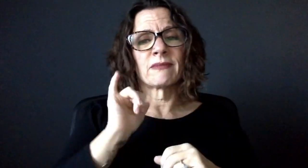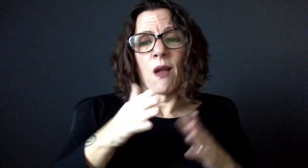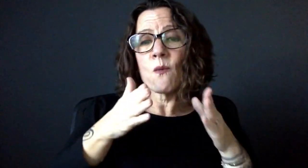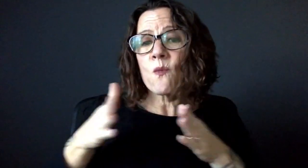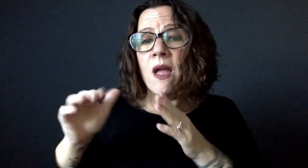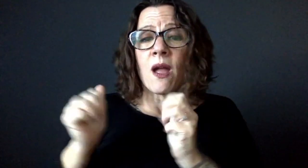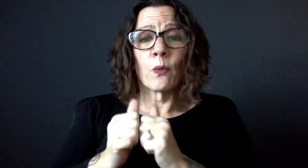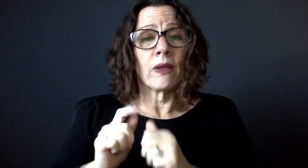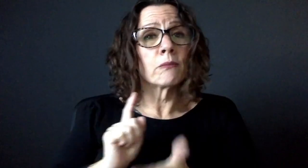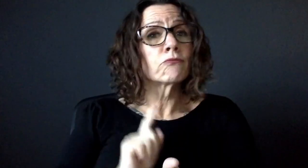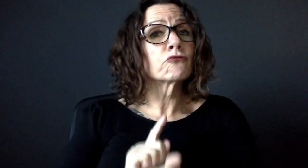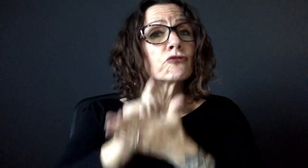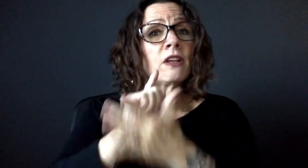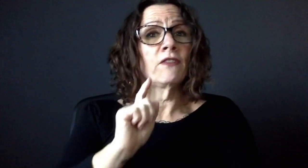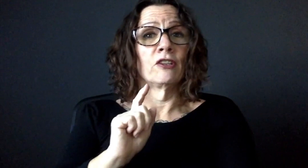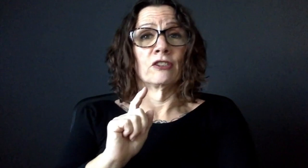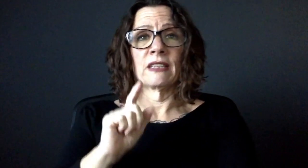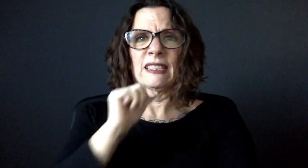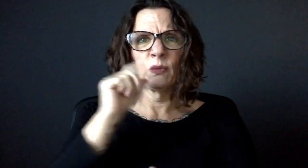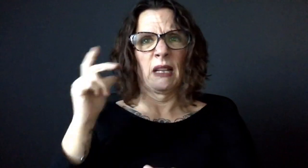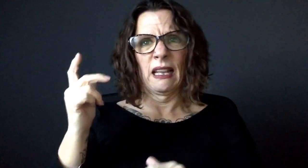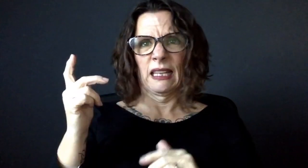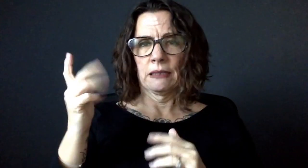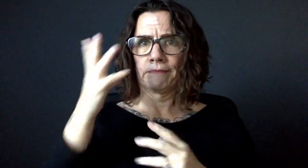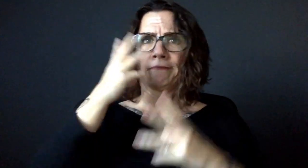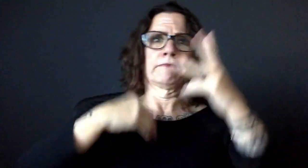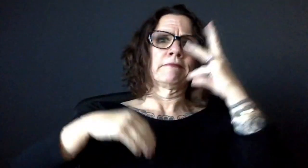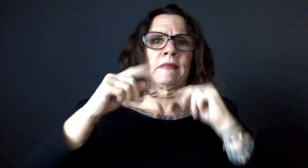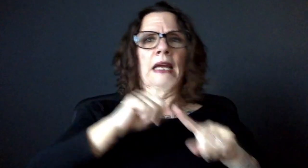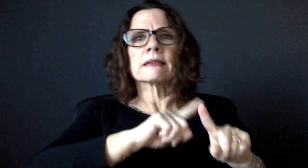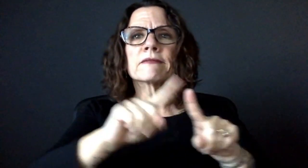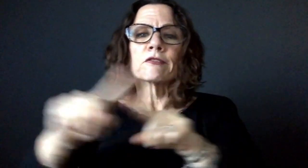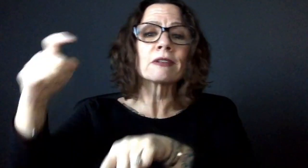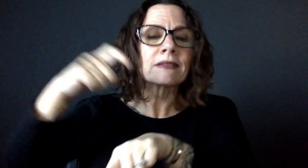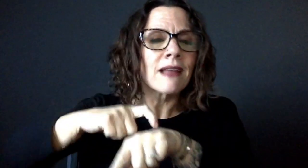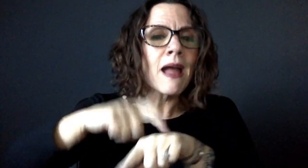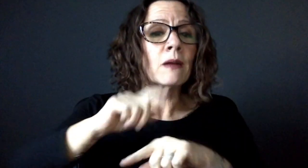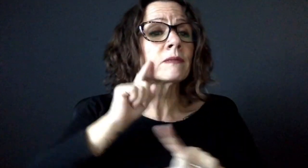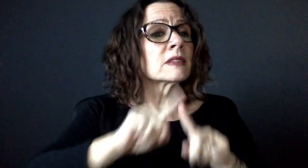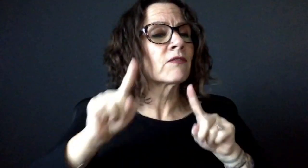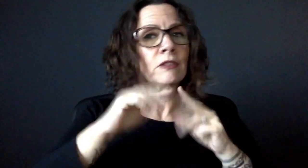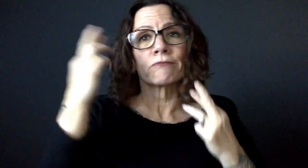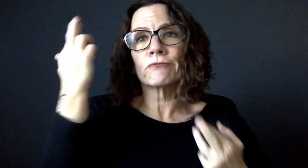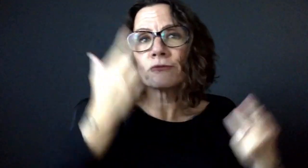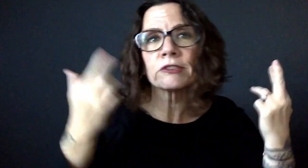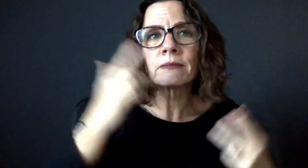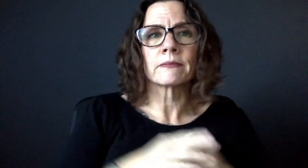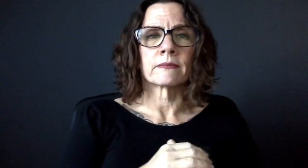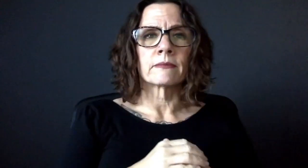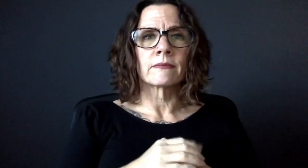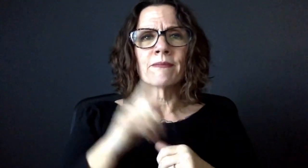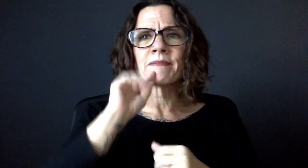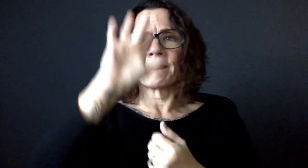and the ways in which privilege is leveraged at differing times and for various purposes;